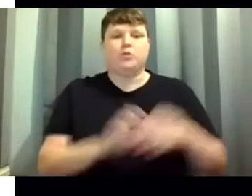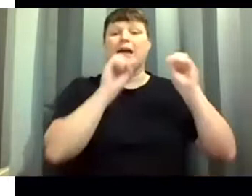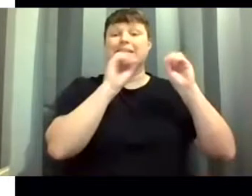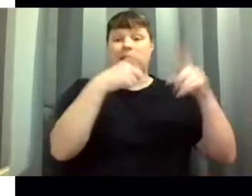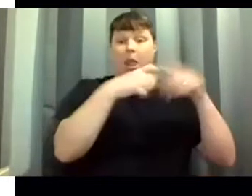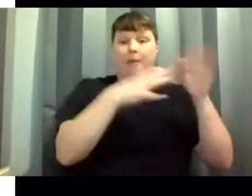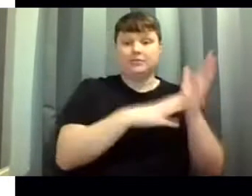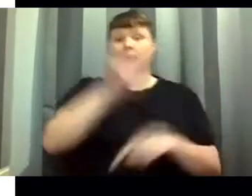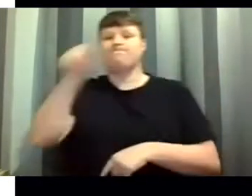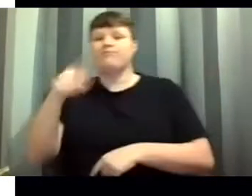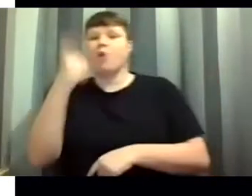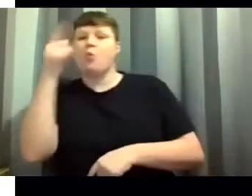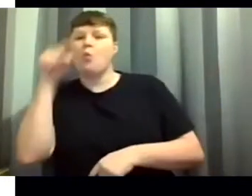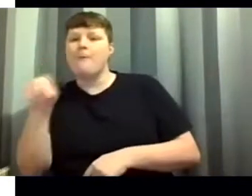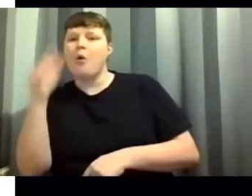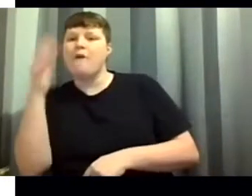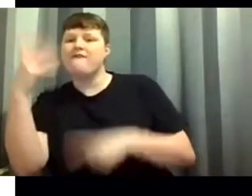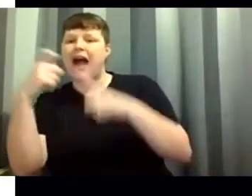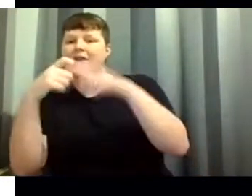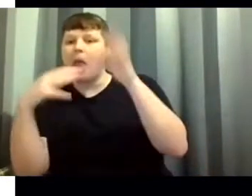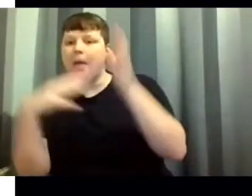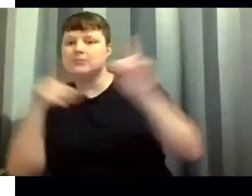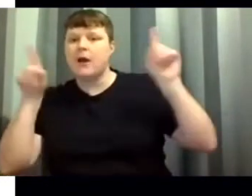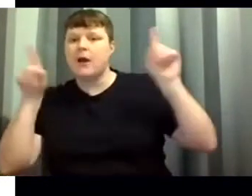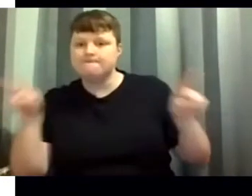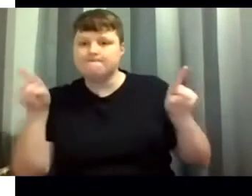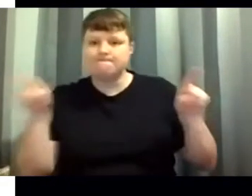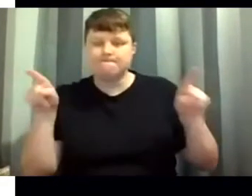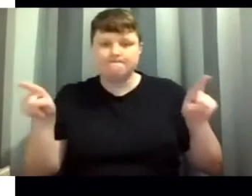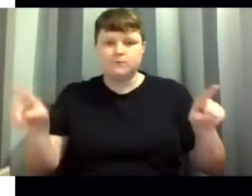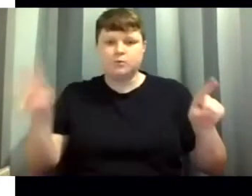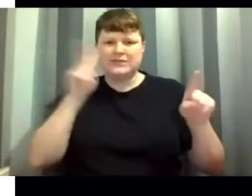You can see there's a very significant difference in the amount of detail between the two